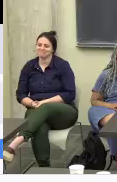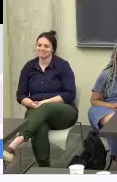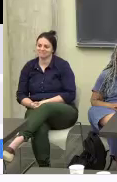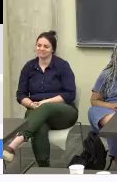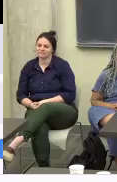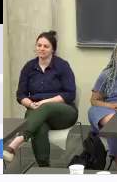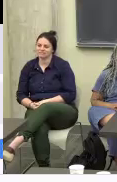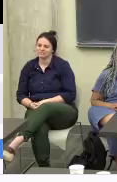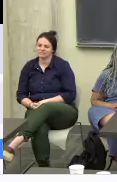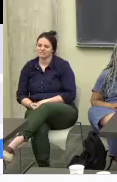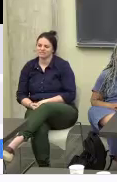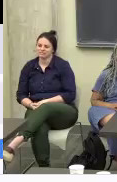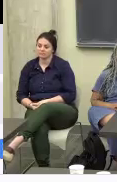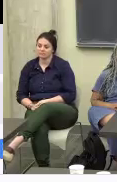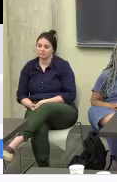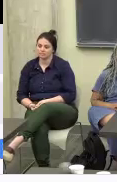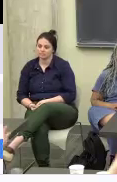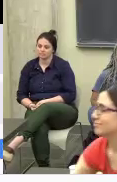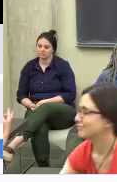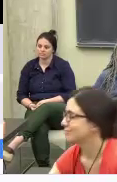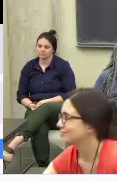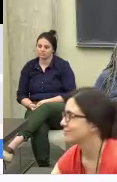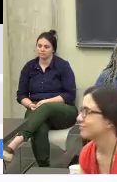much of an intro we need to do. About what we've been doing